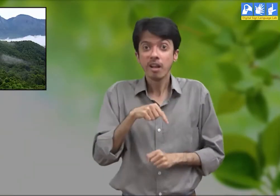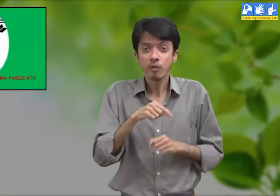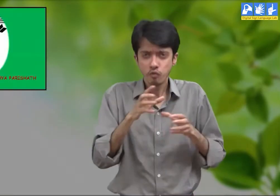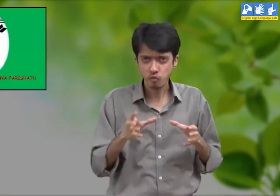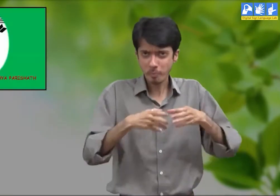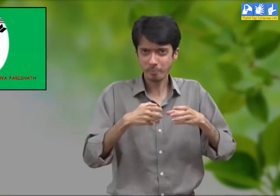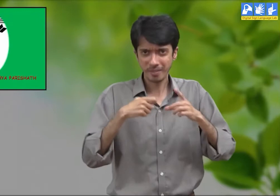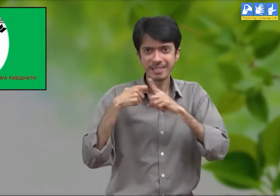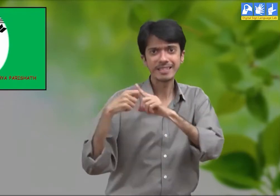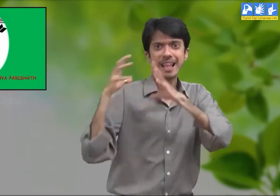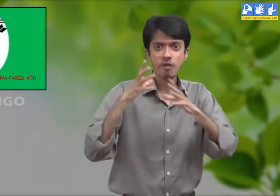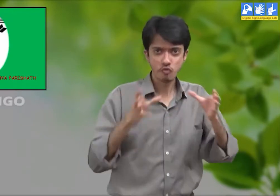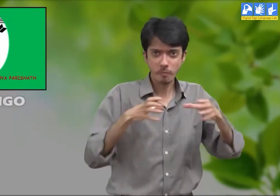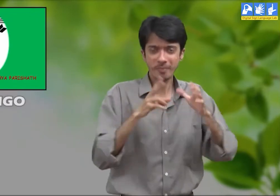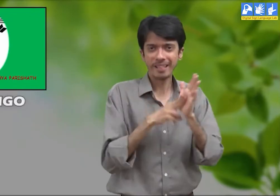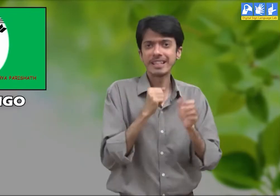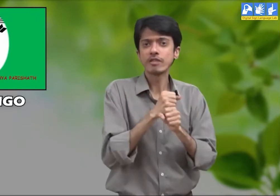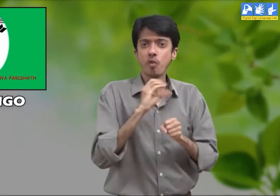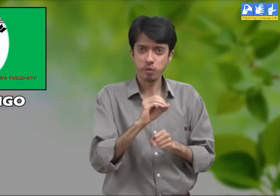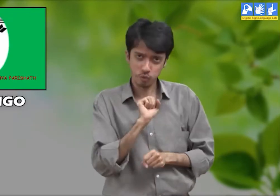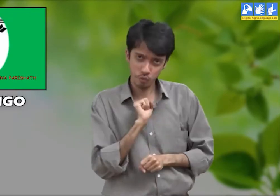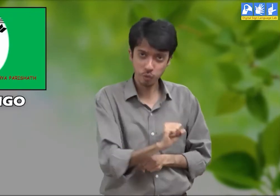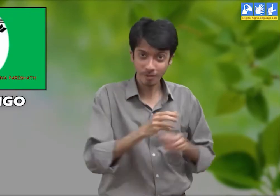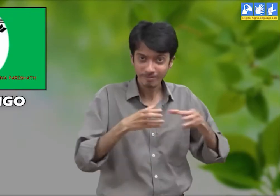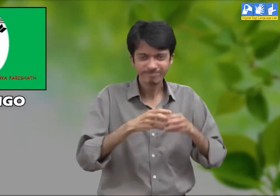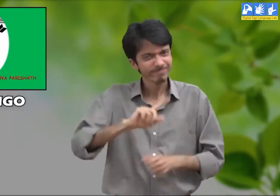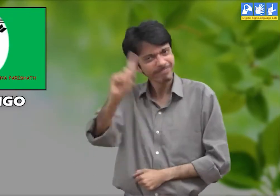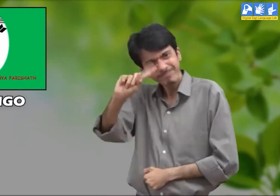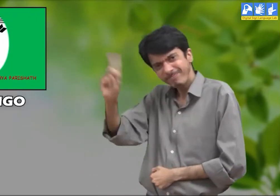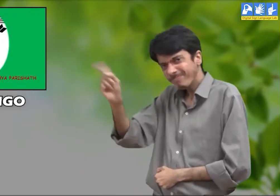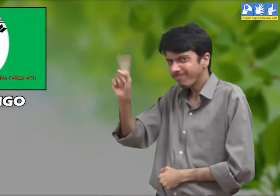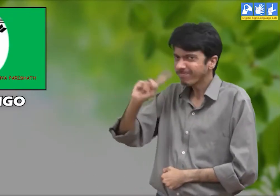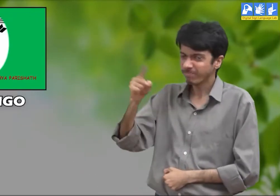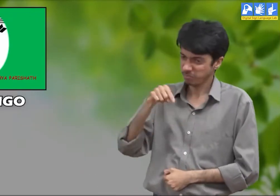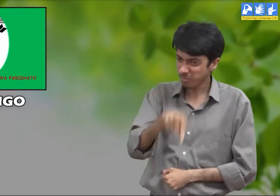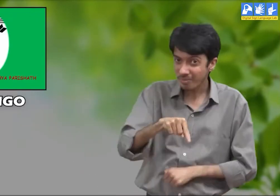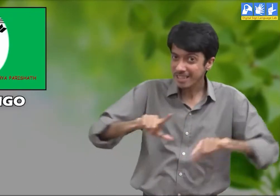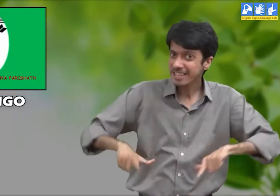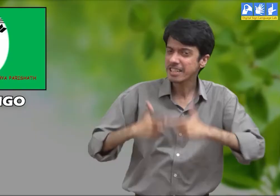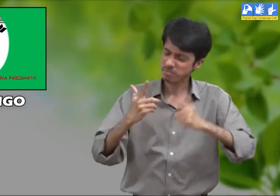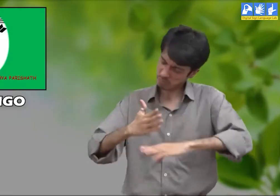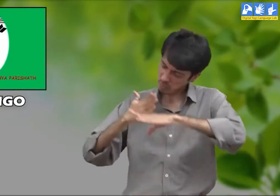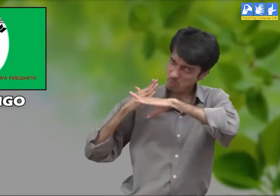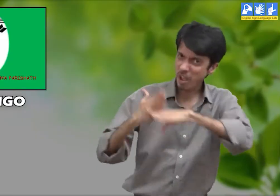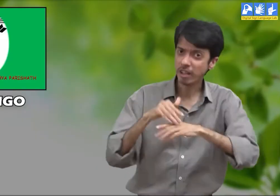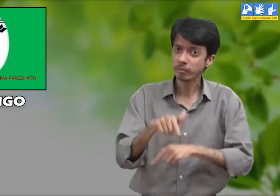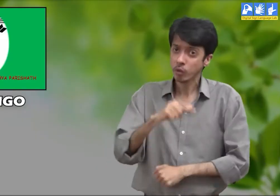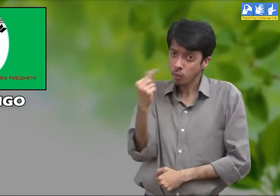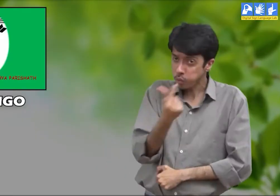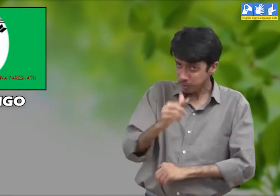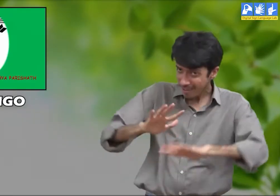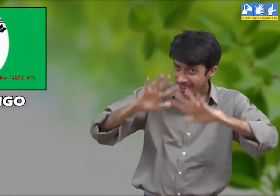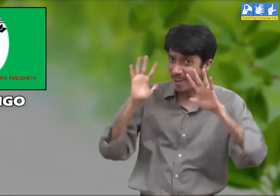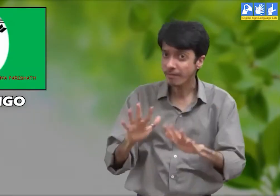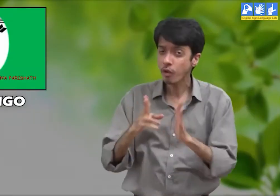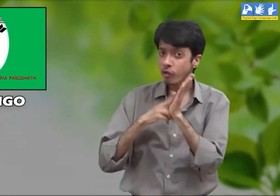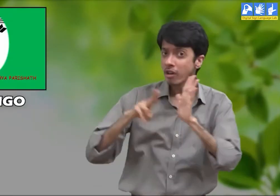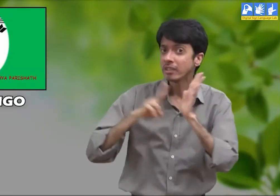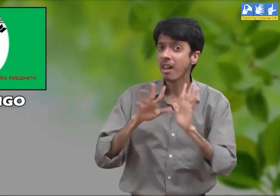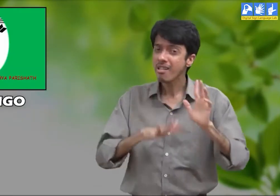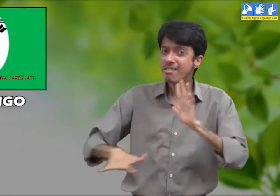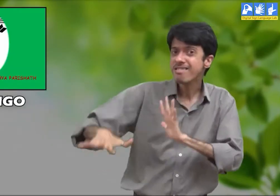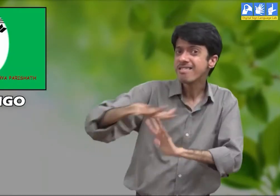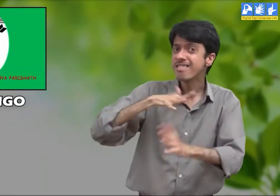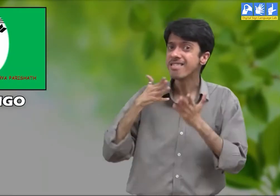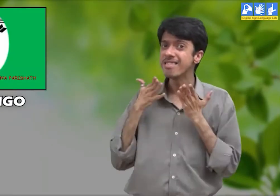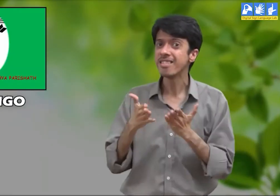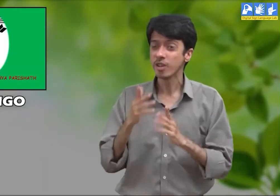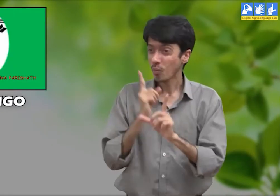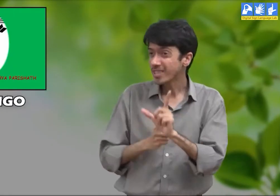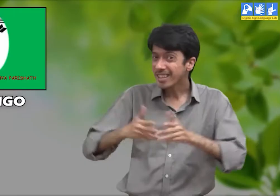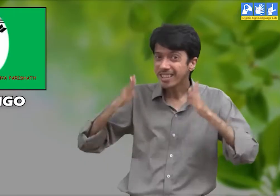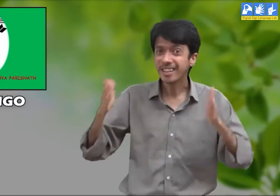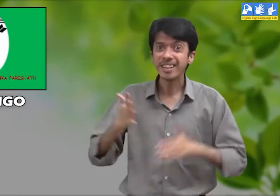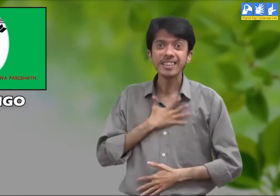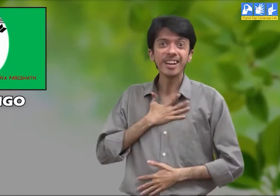An NGO, Kerala Shashtra Sahitya Parishad protested against it to save the Silent Valley evergreen tropical forest.